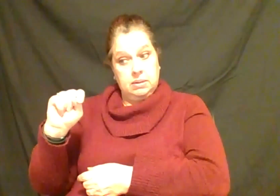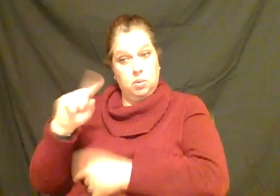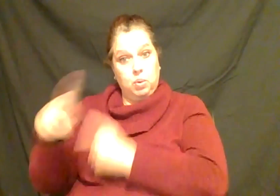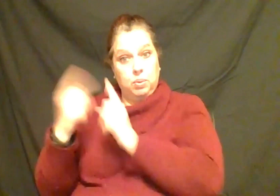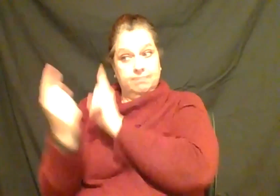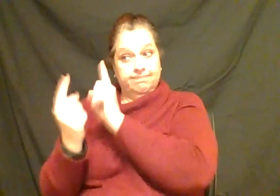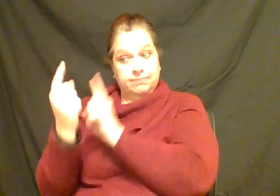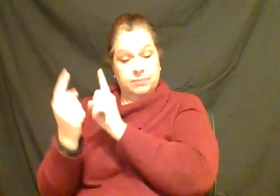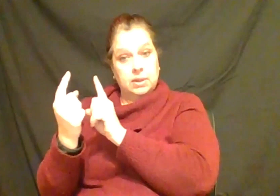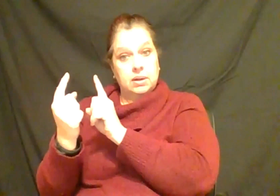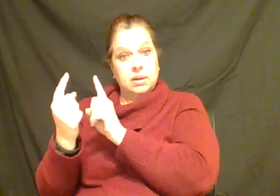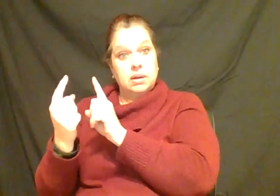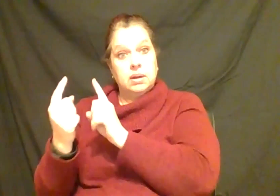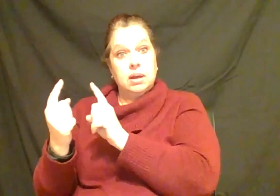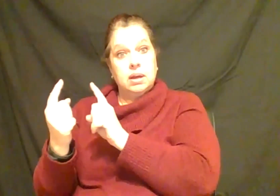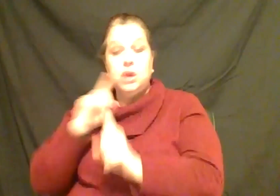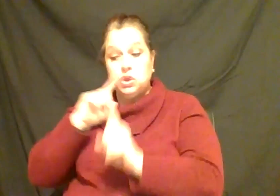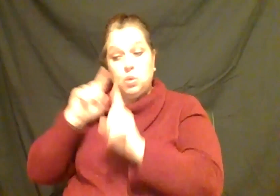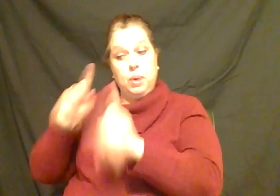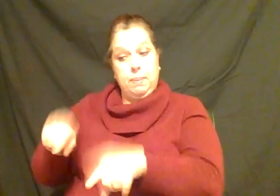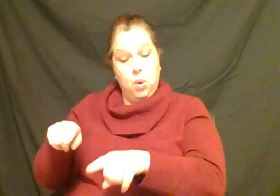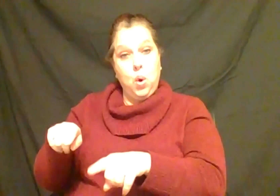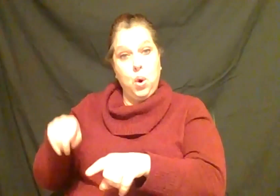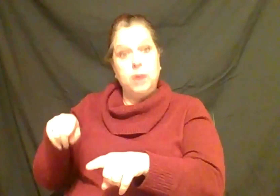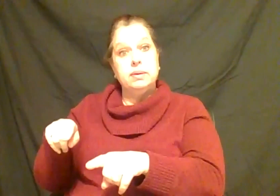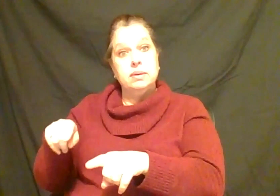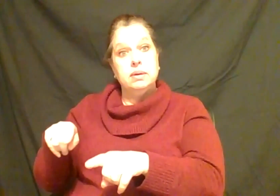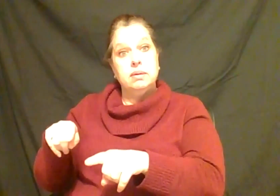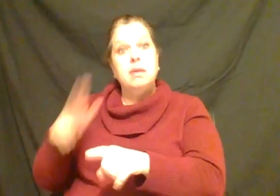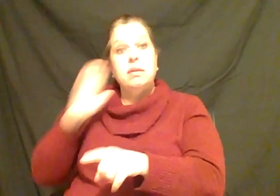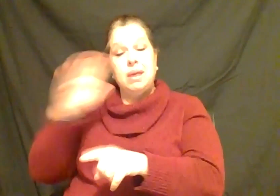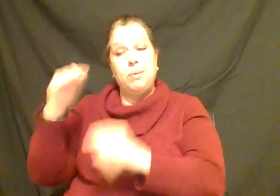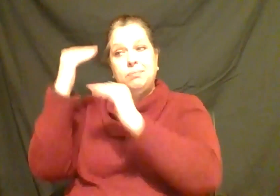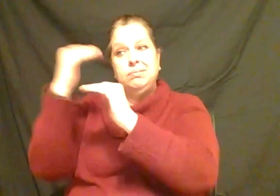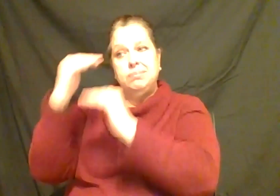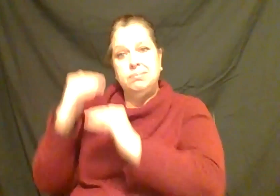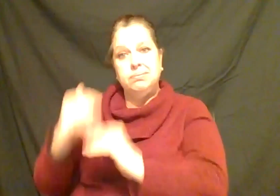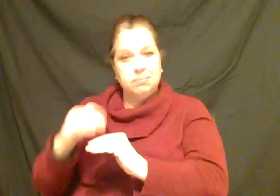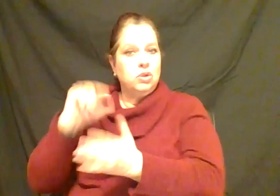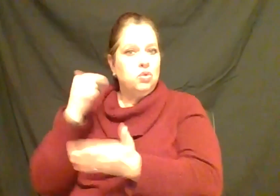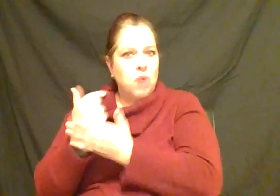chs 202 within synergy that provides a breakdown of graduation requirements that a student needs to